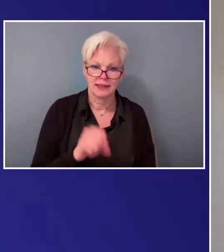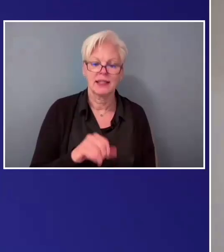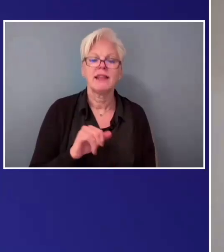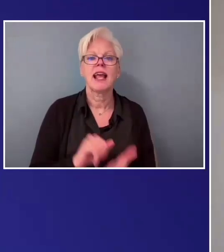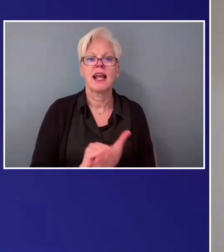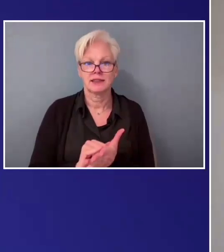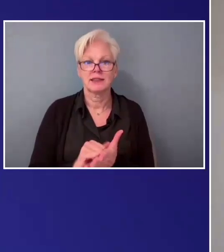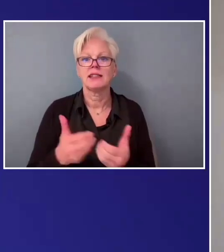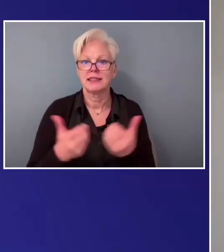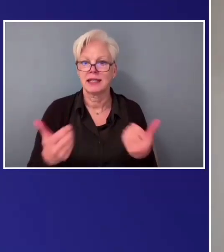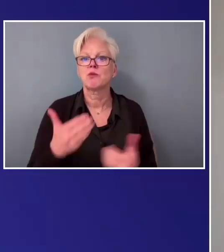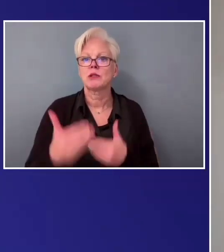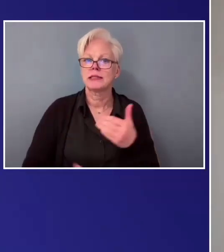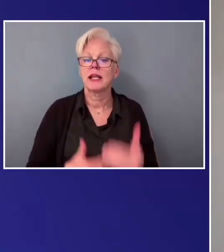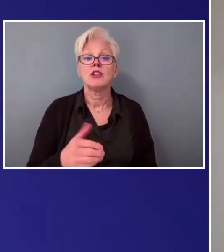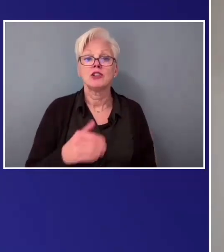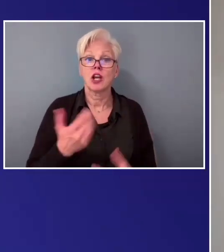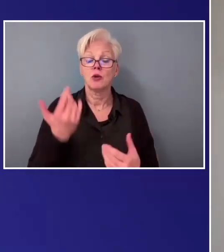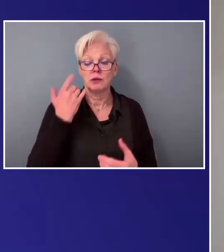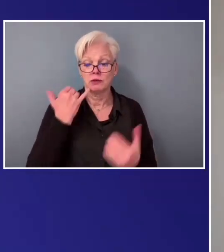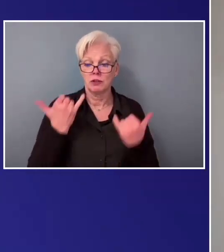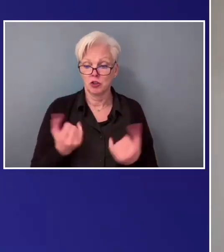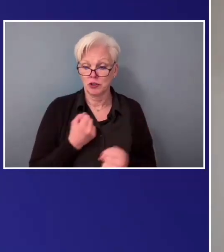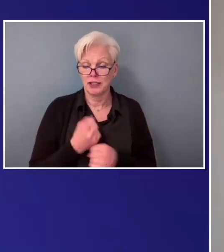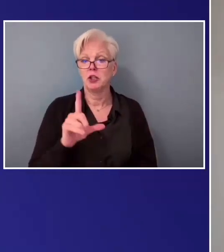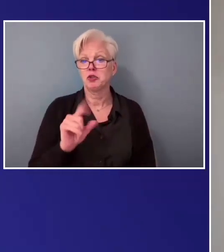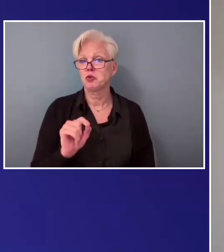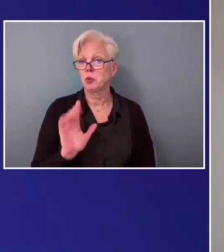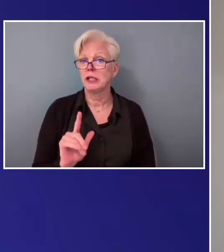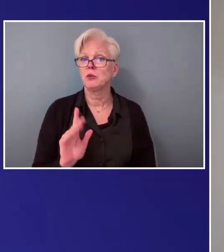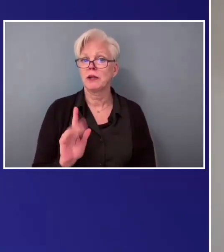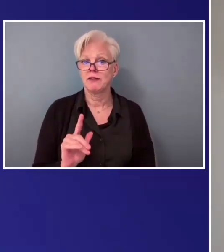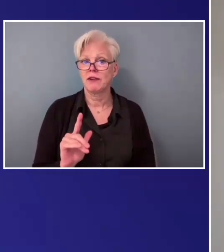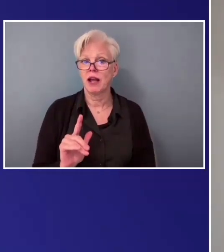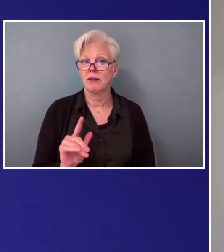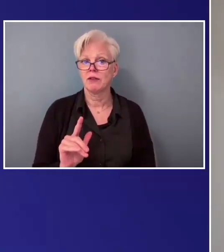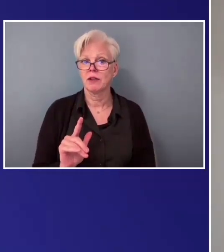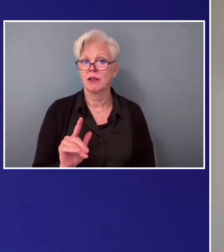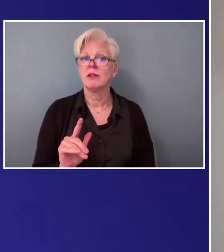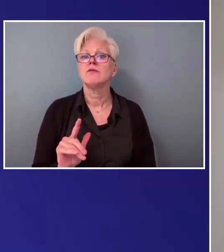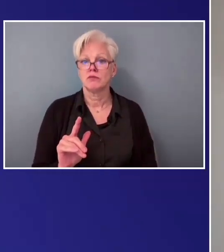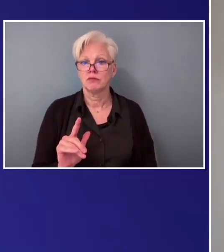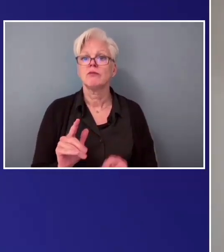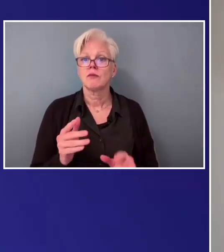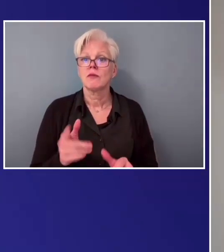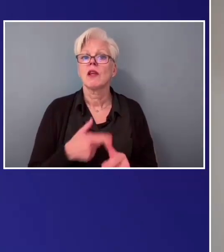say the current year is 2025. After you do 2025 and then '24,